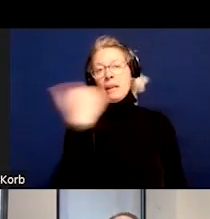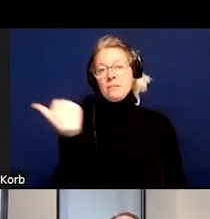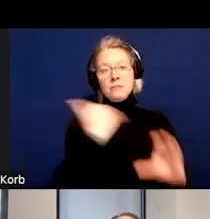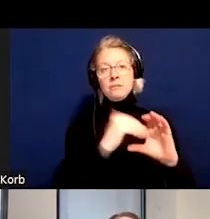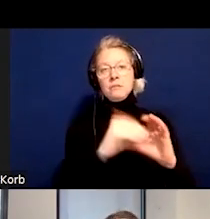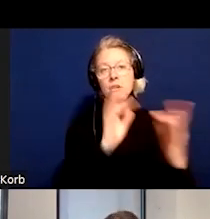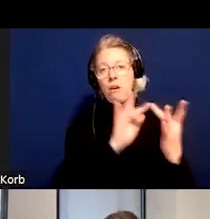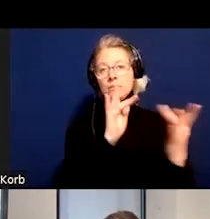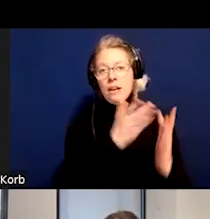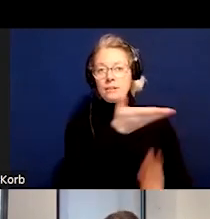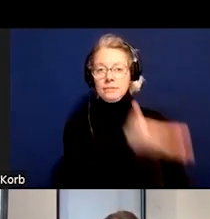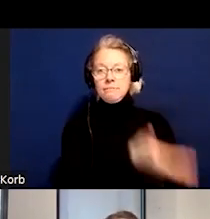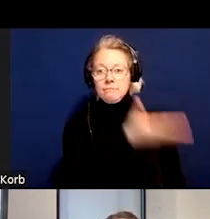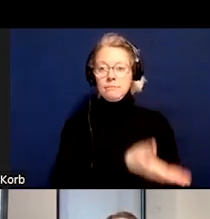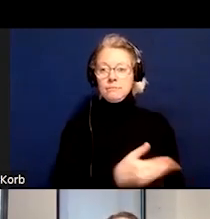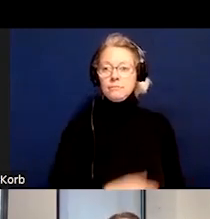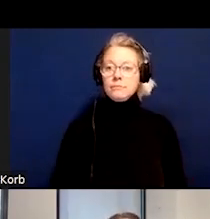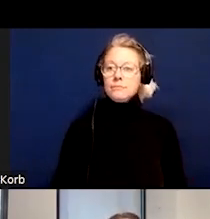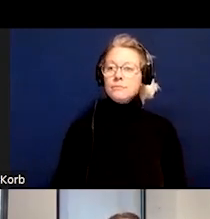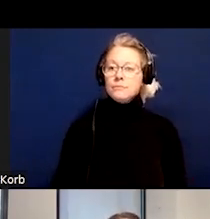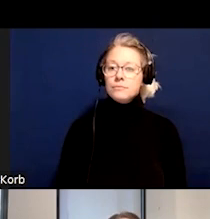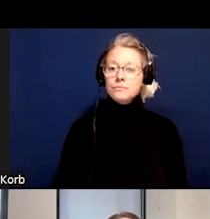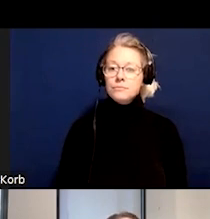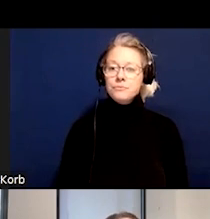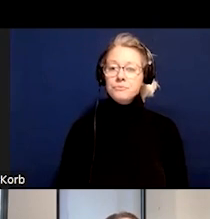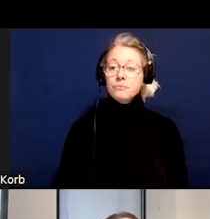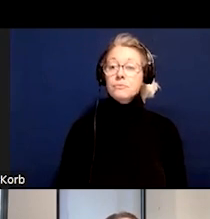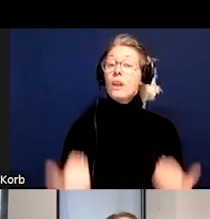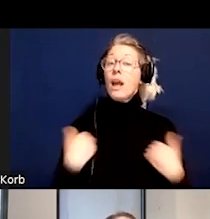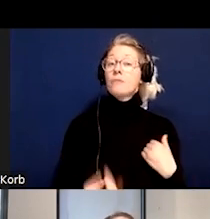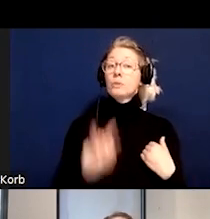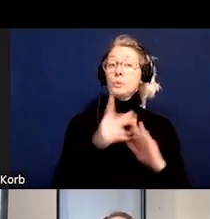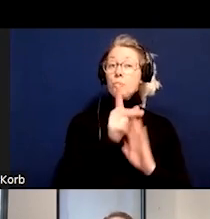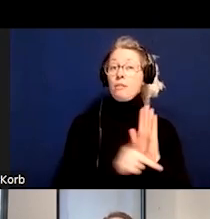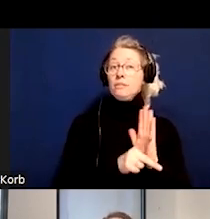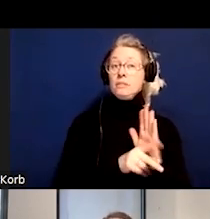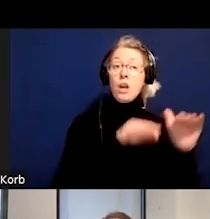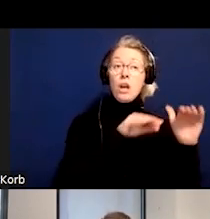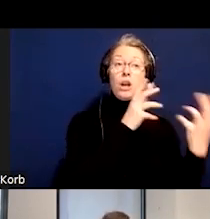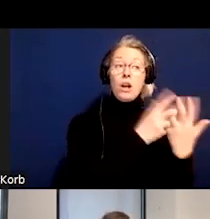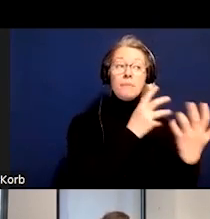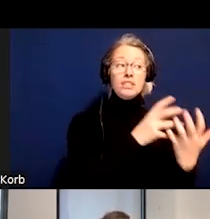We have two policies: the Accommodation & Accessibility Policy and the Application Assistance Policy